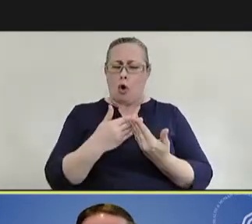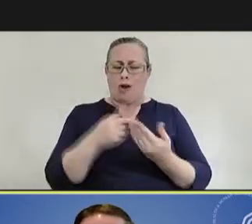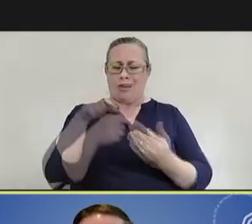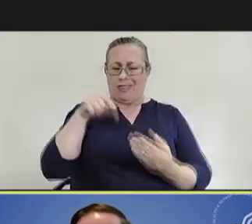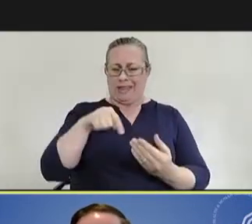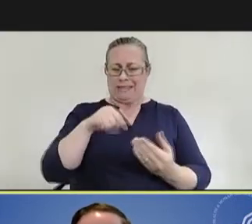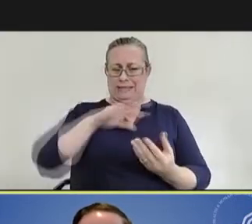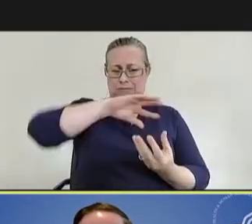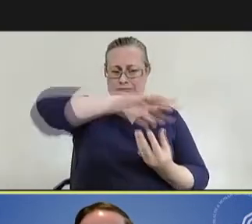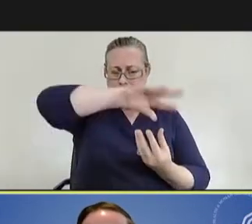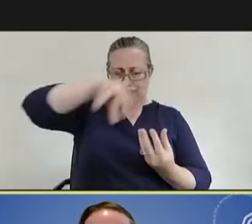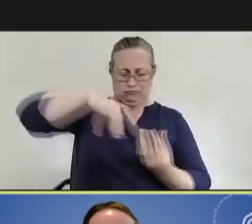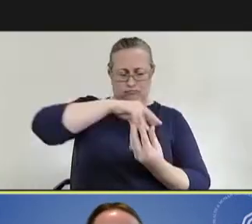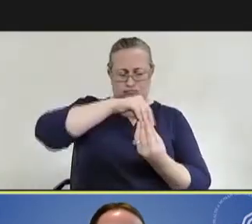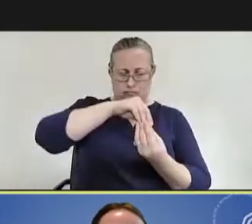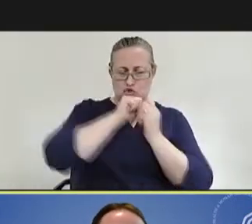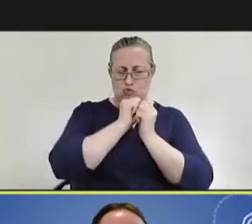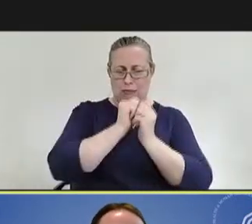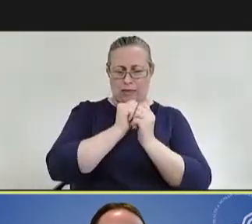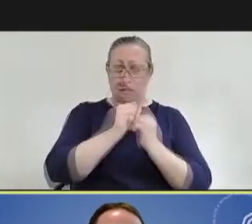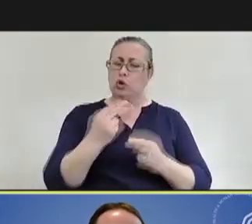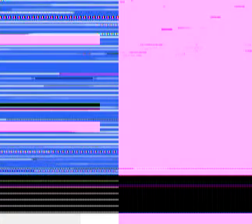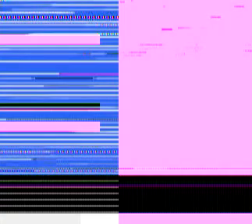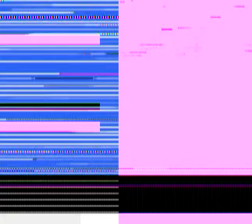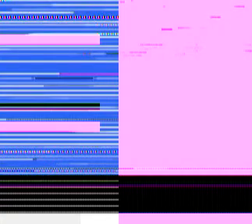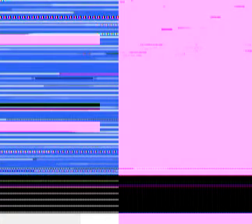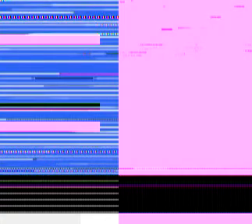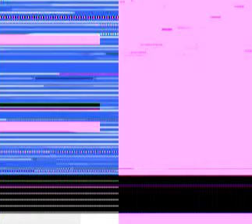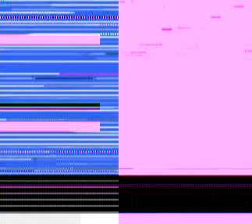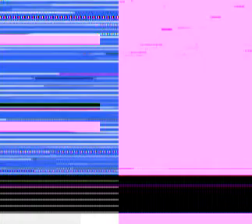the goal is to use these principles to ensure that we have AI that, again,